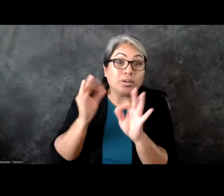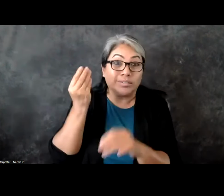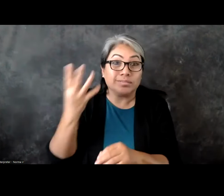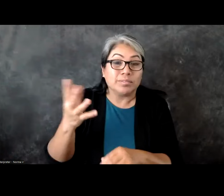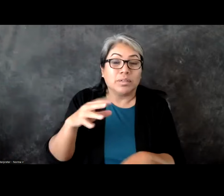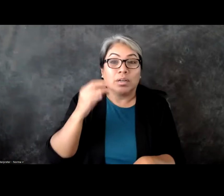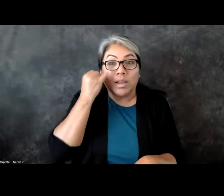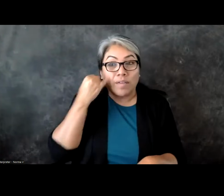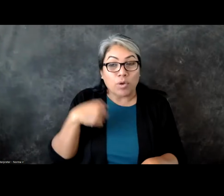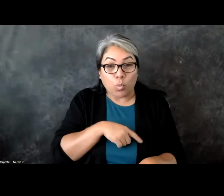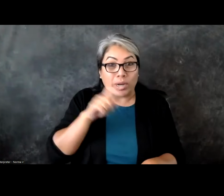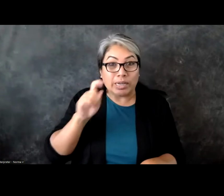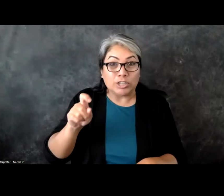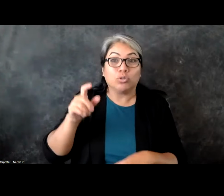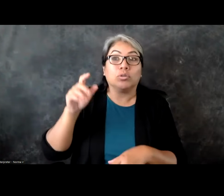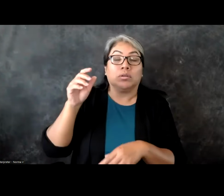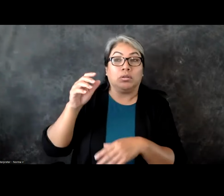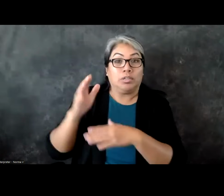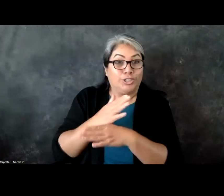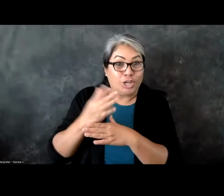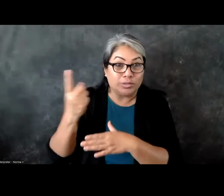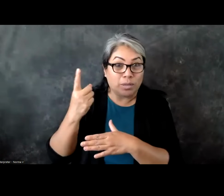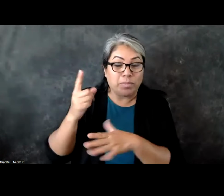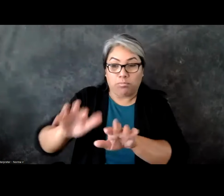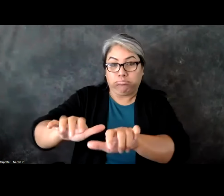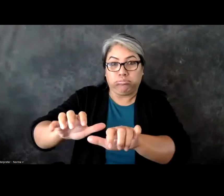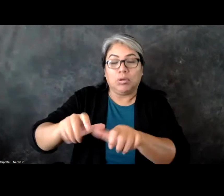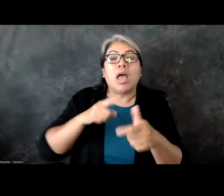little bit for key information . And when there's